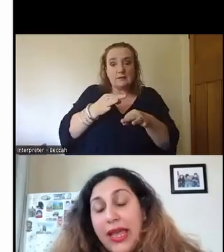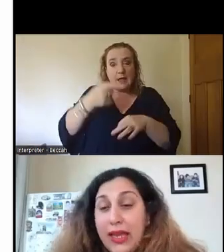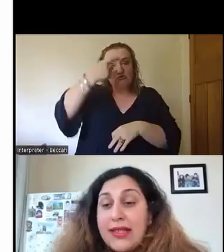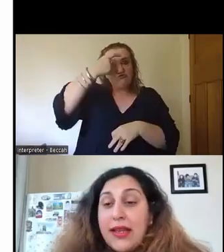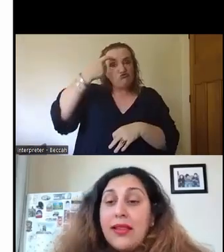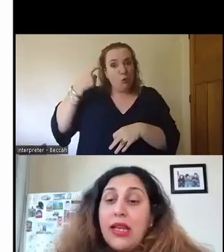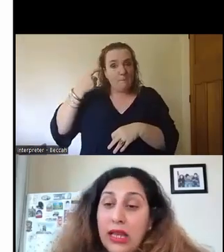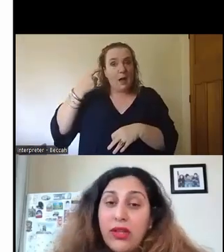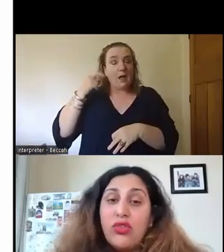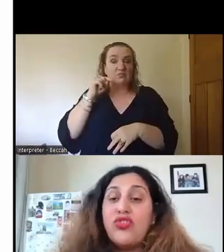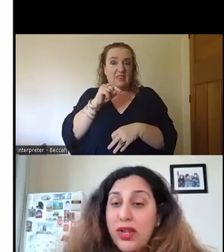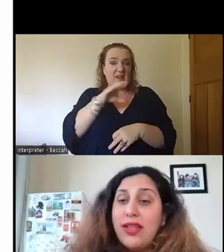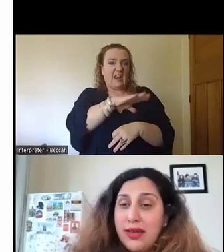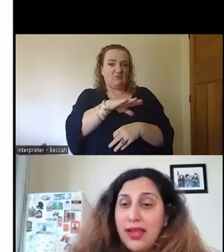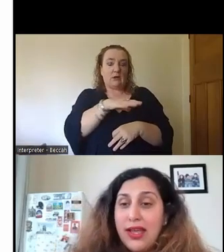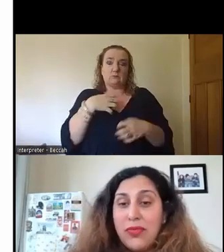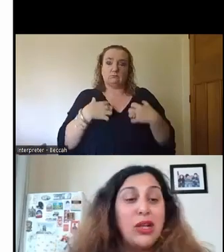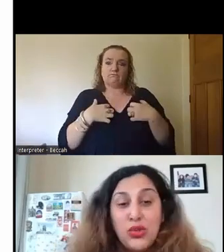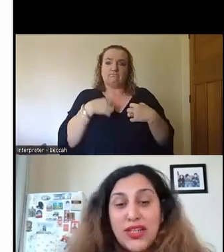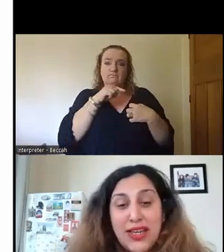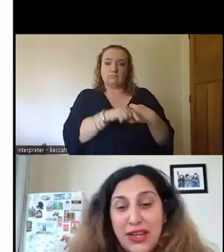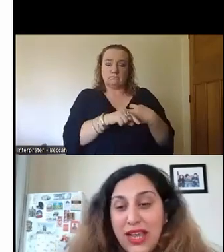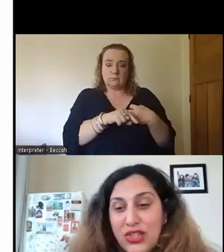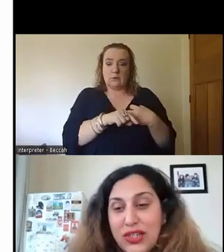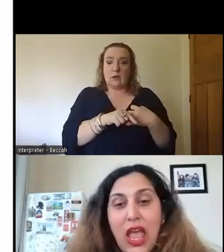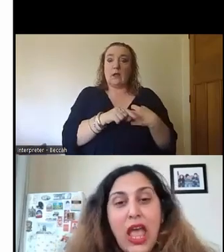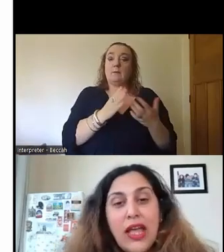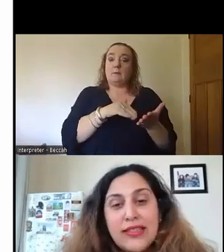Again, as another lever to strengthen inclusion and education.